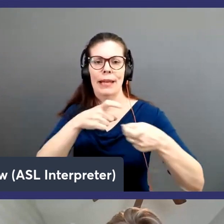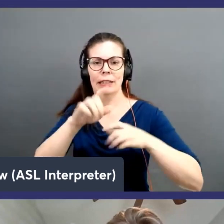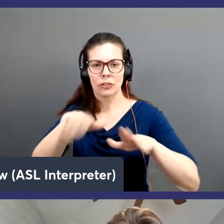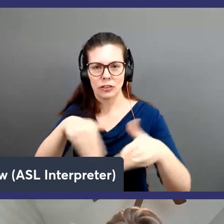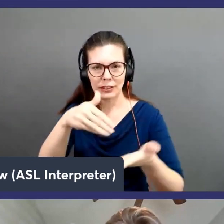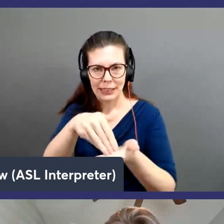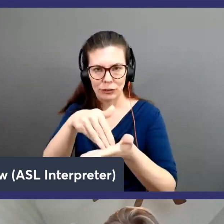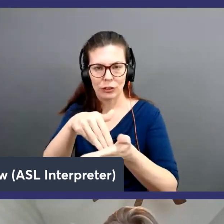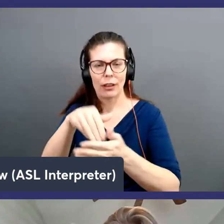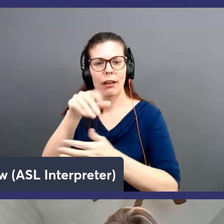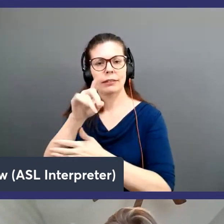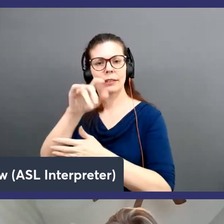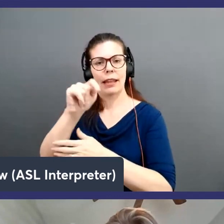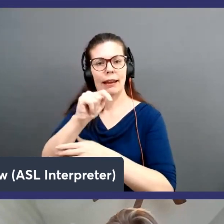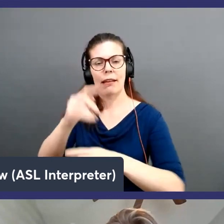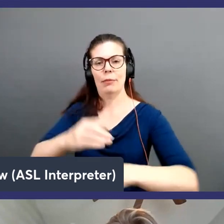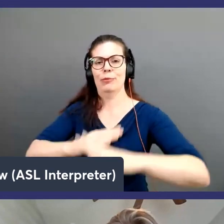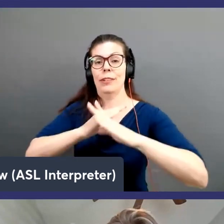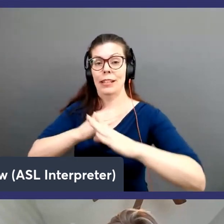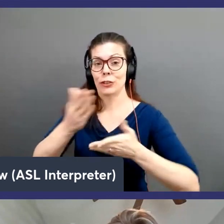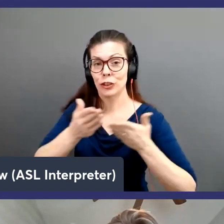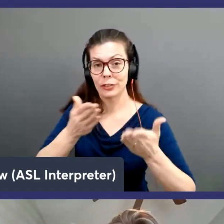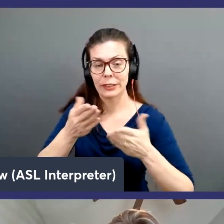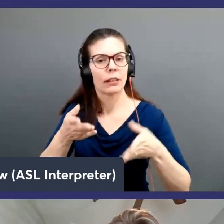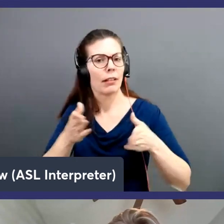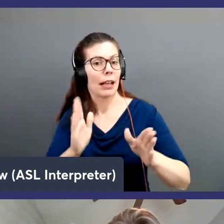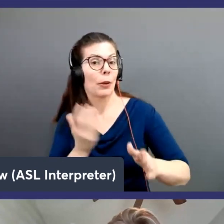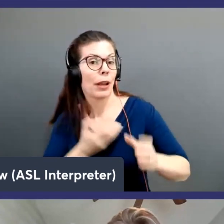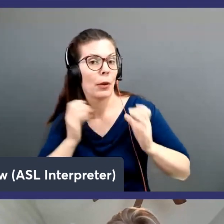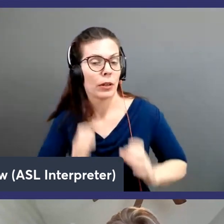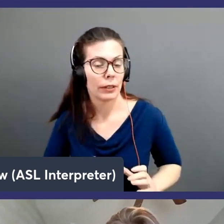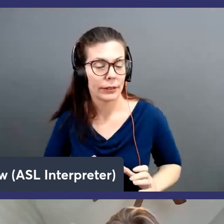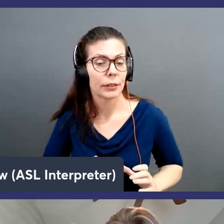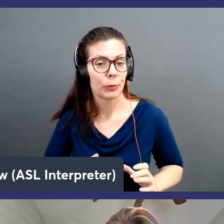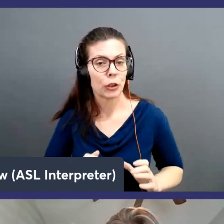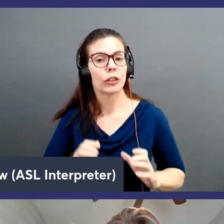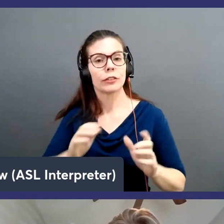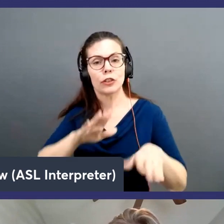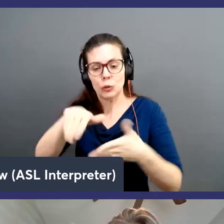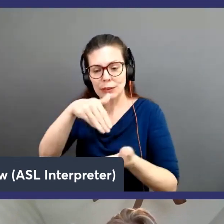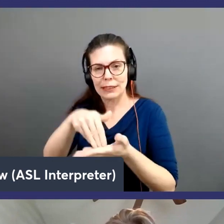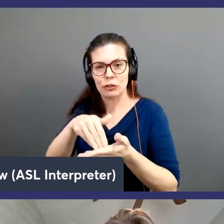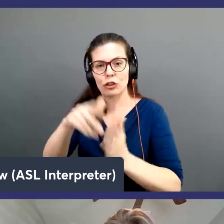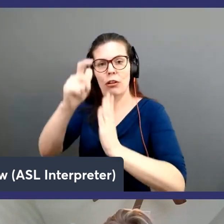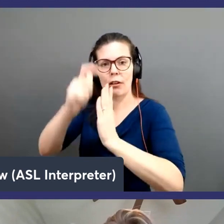data protection service that allows our customers to centrally automate data protection